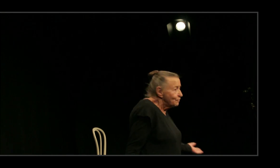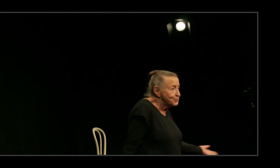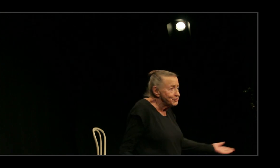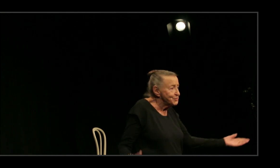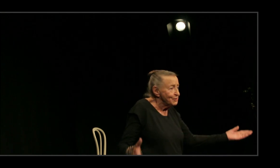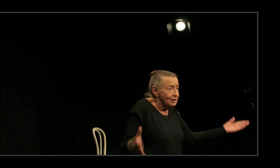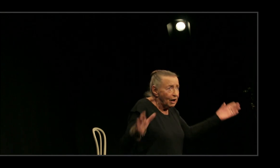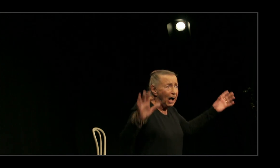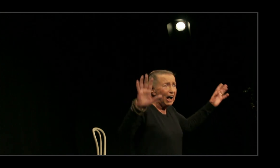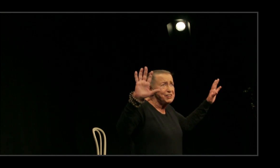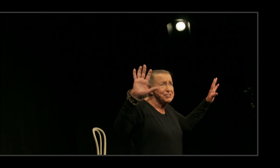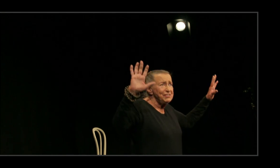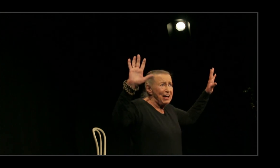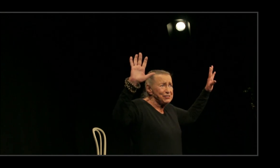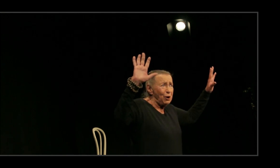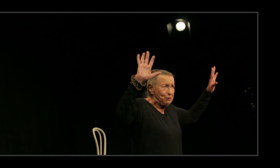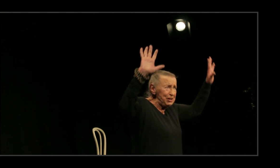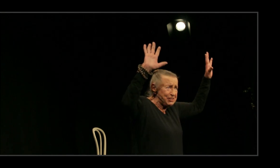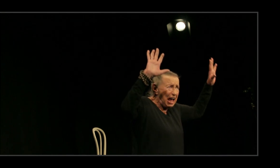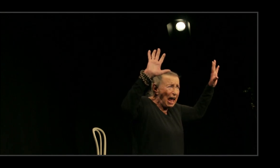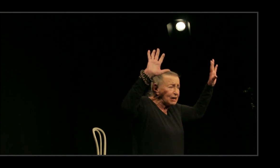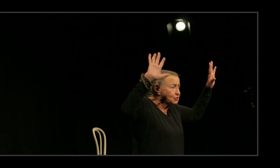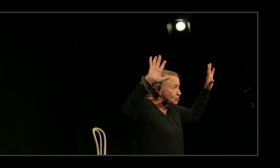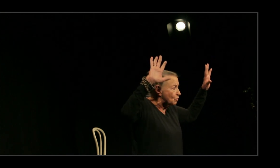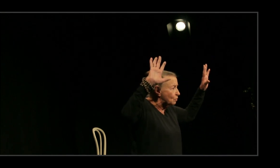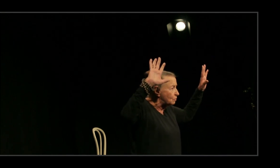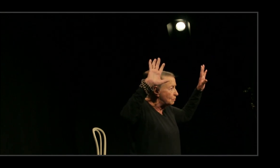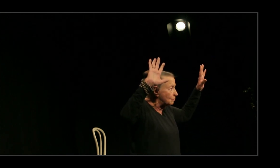But "Strike Soplica now!" is what they want!